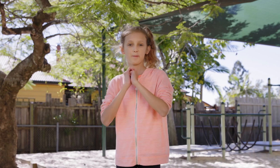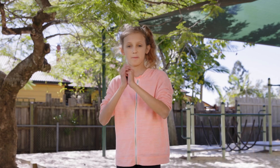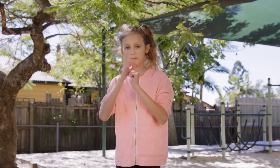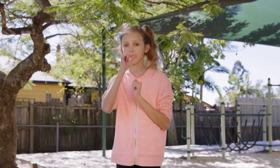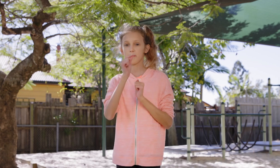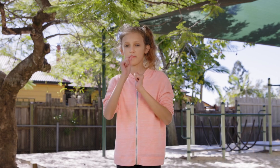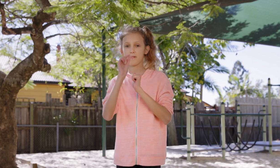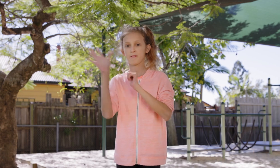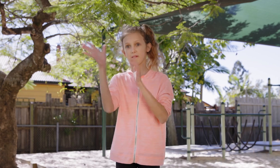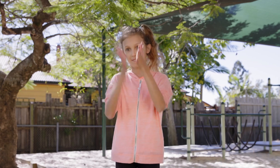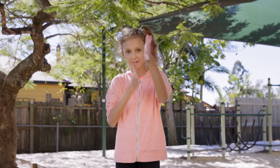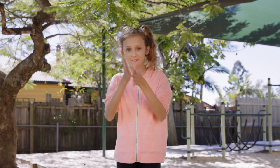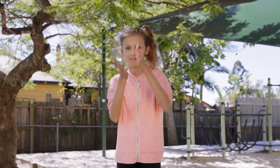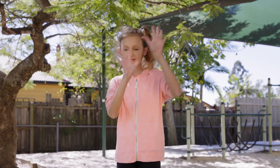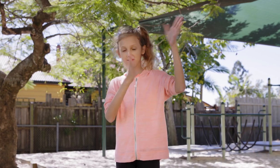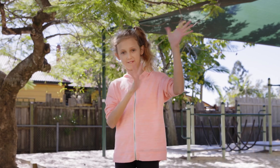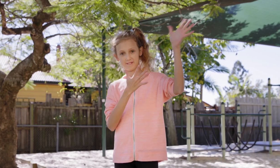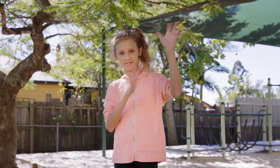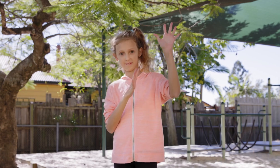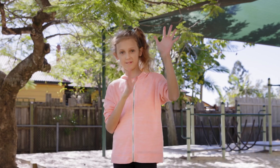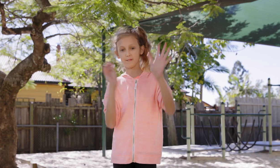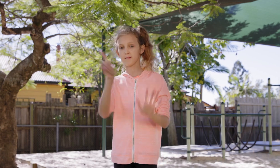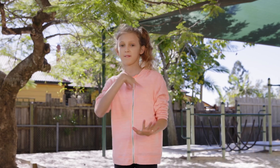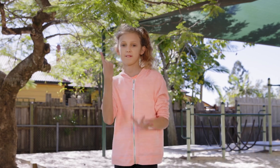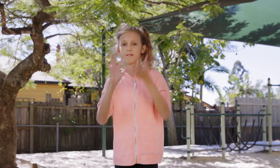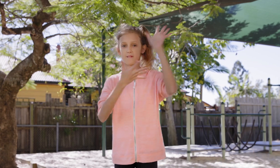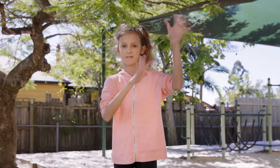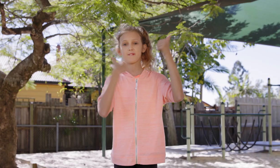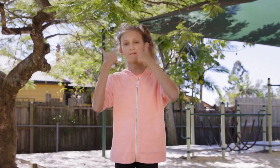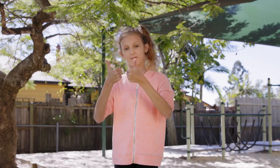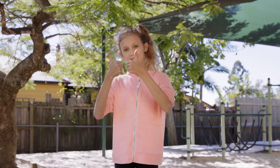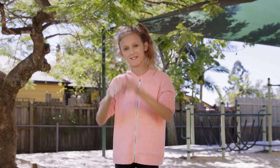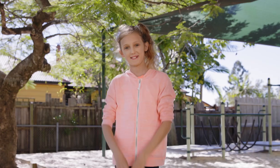My friends can all use Auslan and we can all chat.